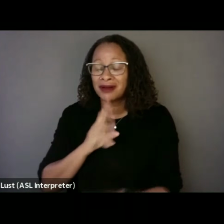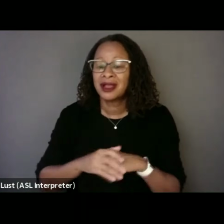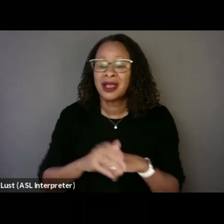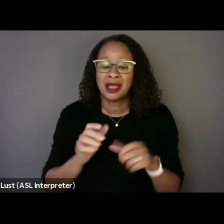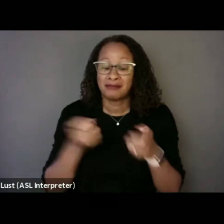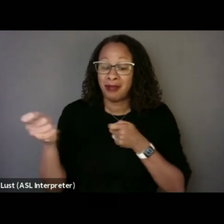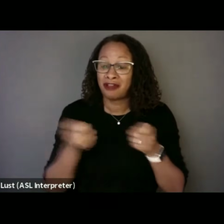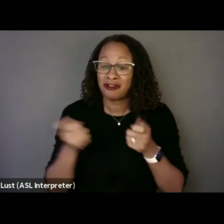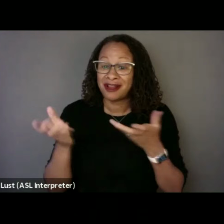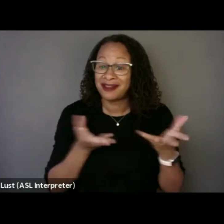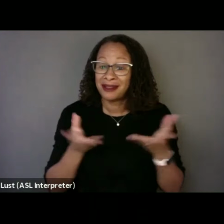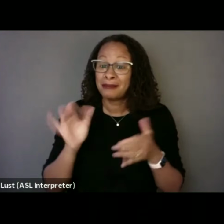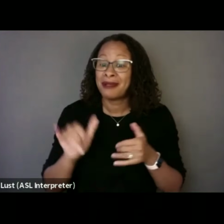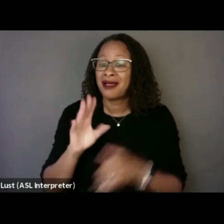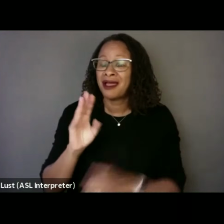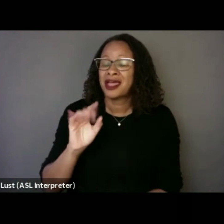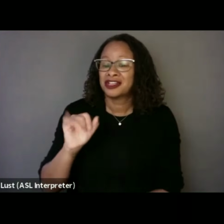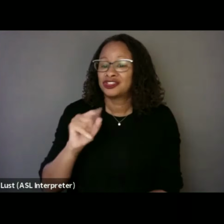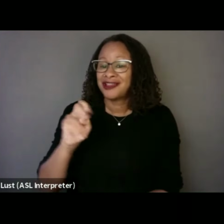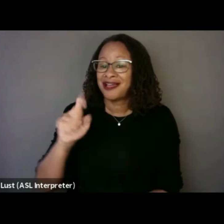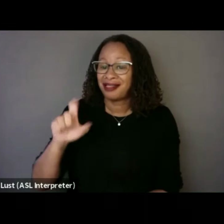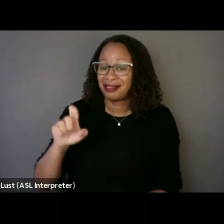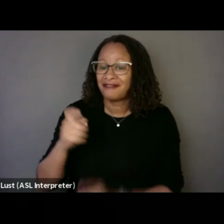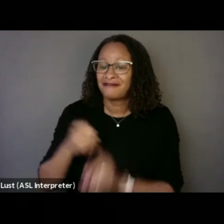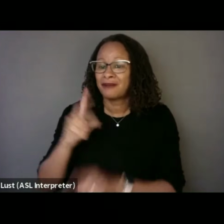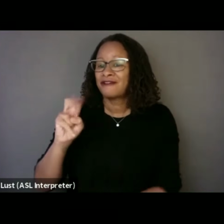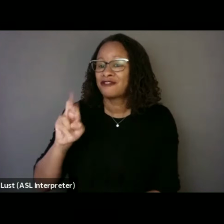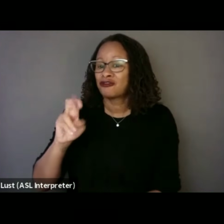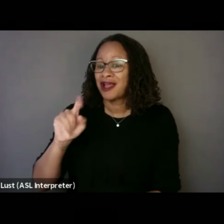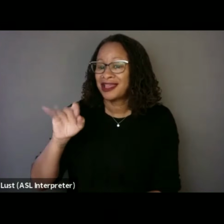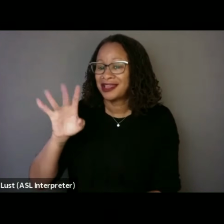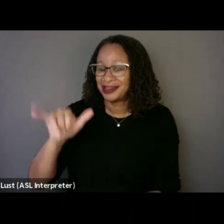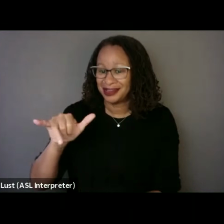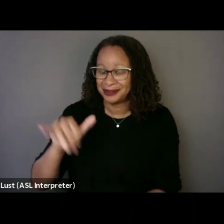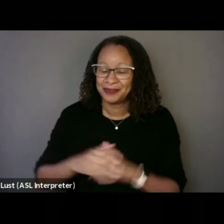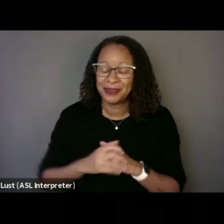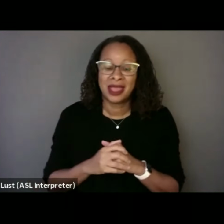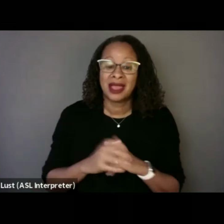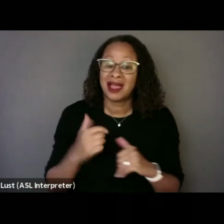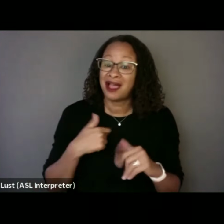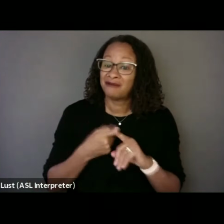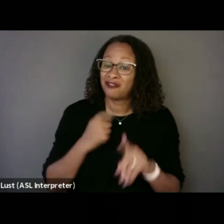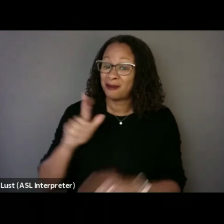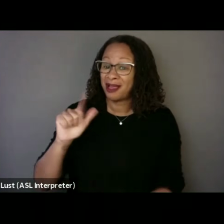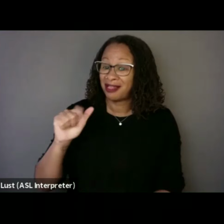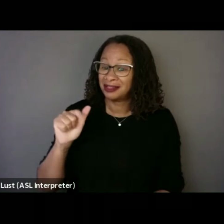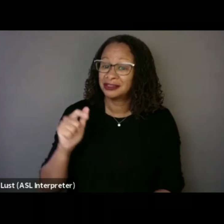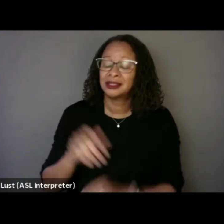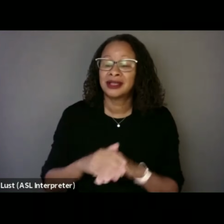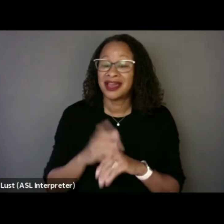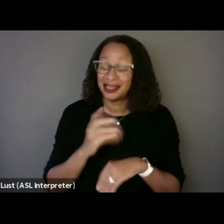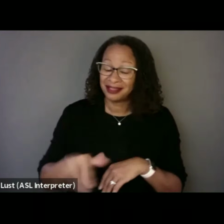I like to offer land acknowledgement coming from Los Angeles on the unceded land of the Chumash and Tongva people